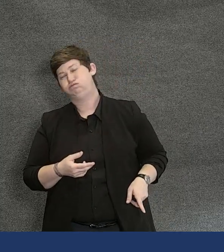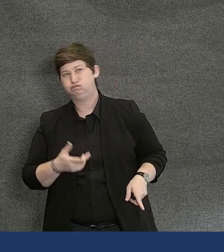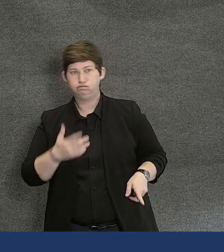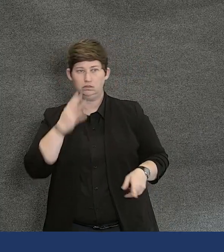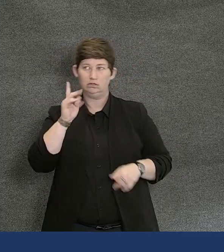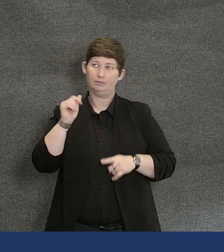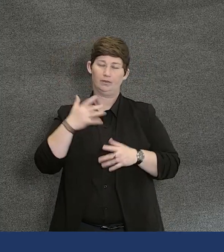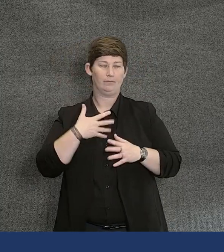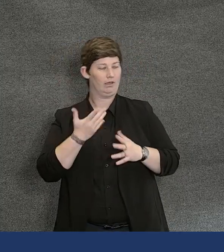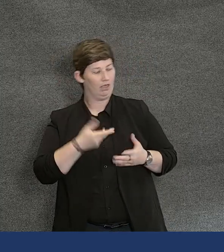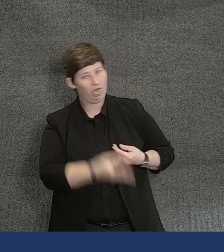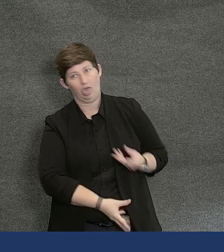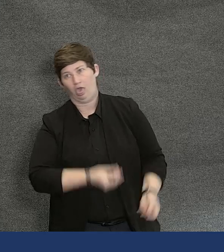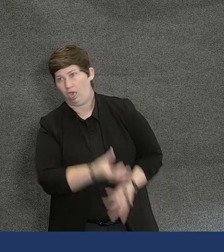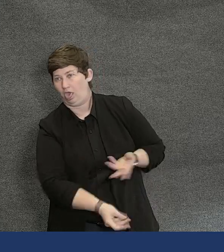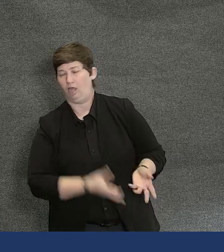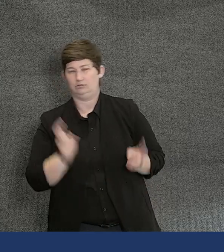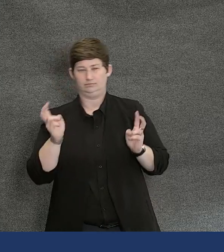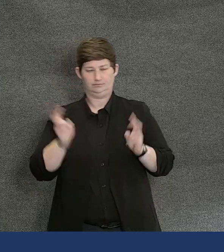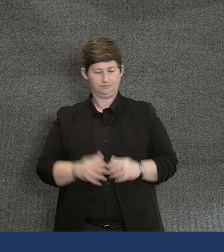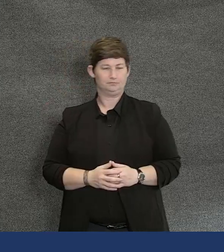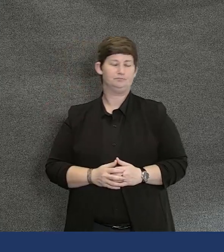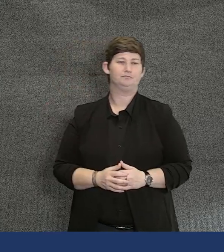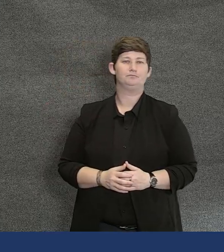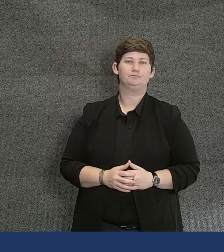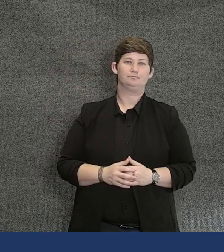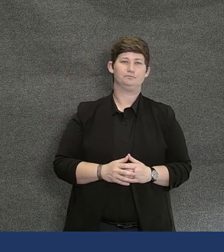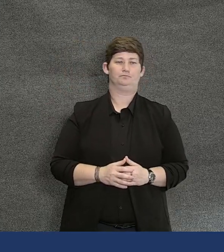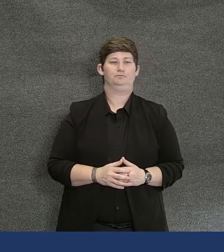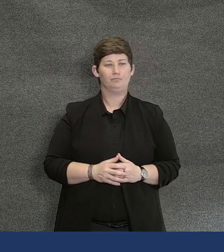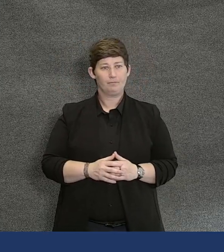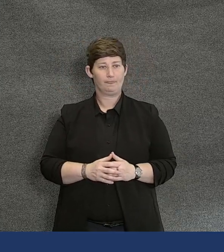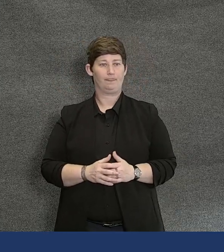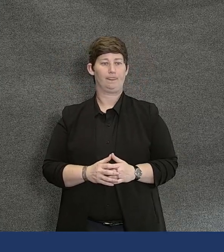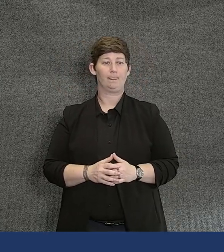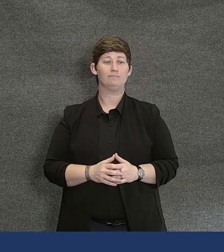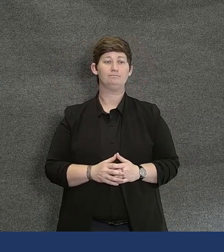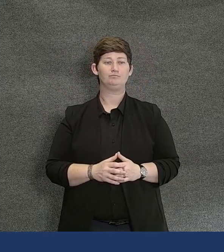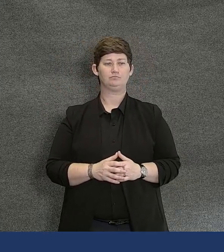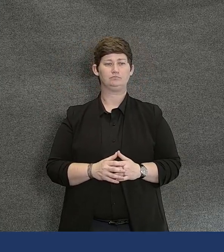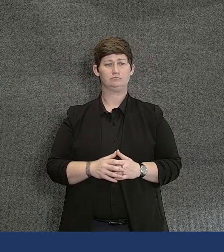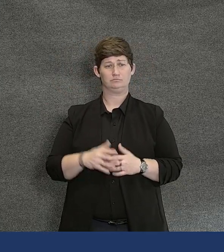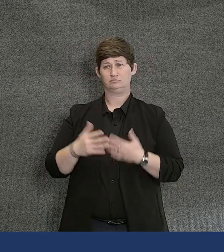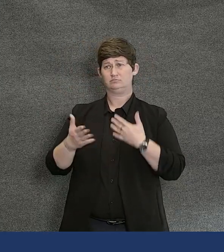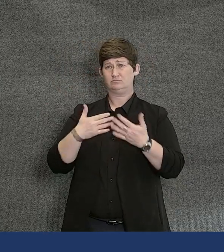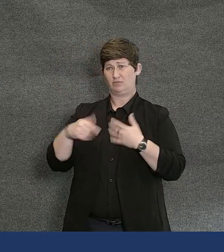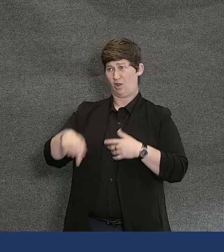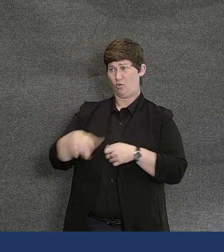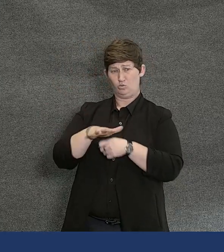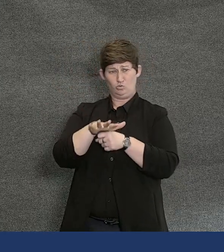are to the system. But even locally and on the state level,